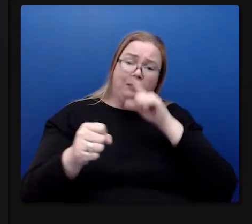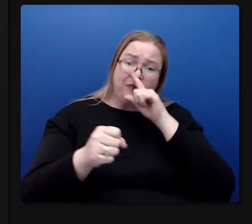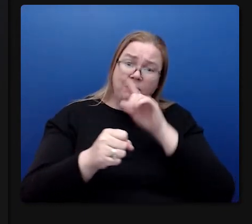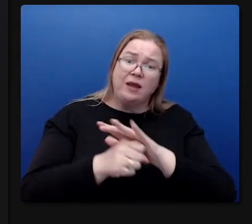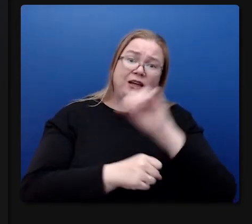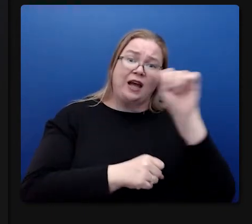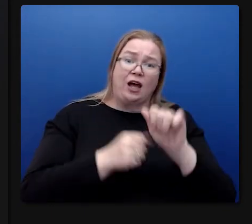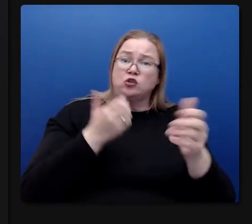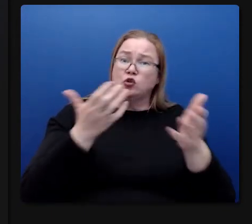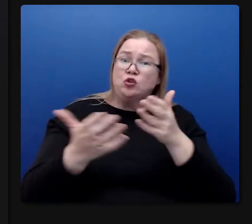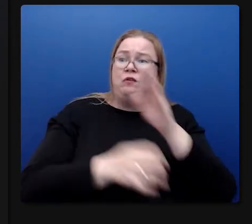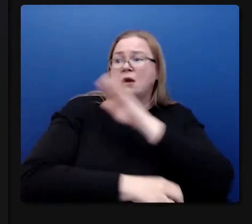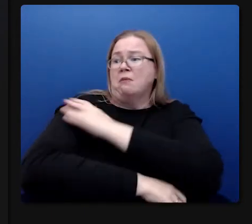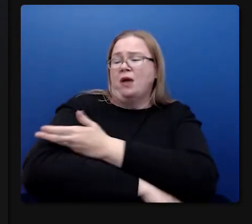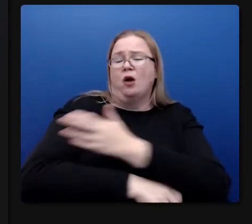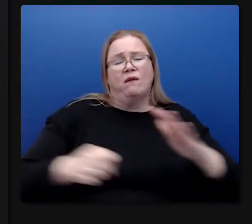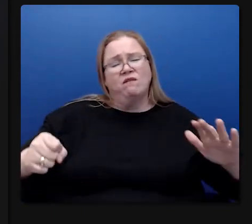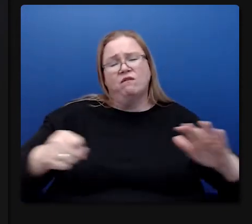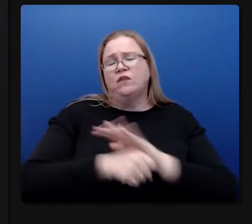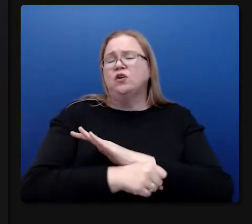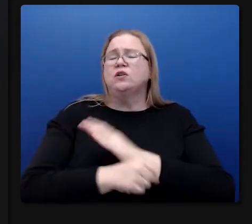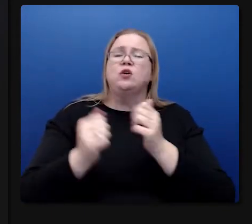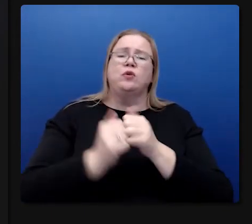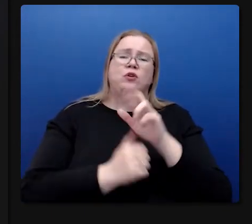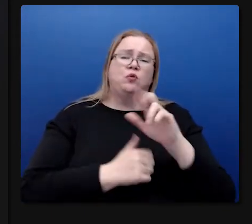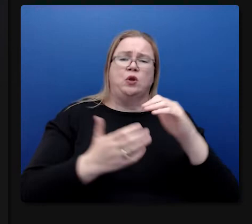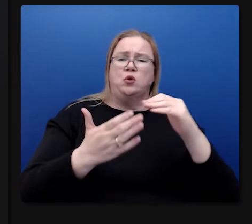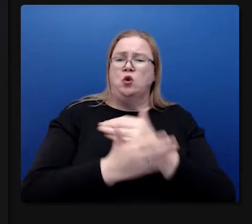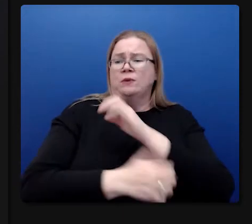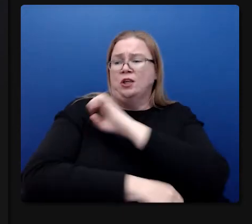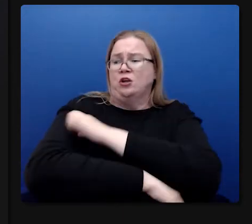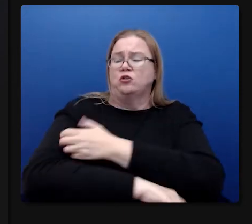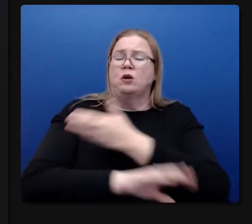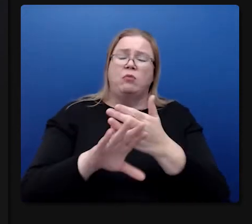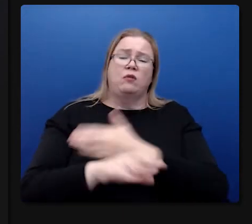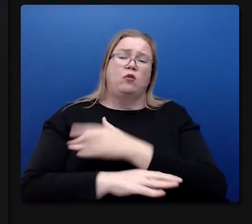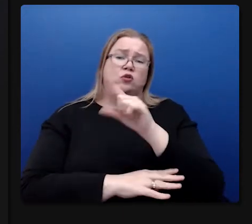to Azure services powered entirely by renewable energy by 2025.